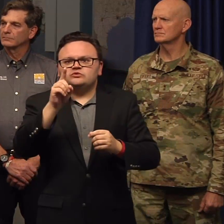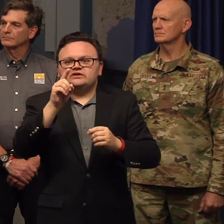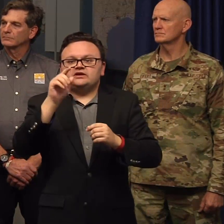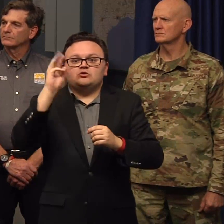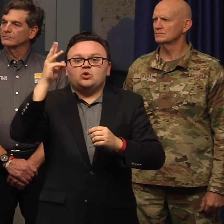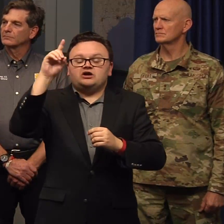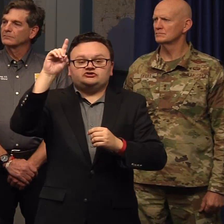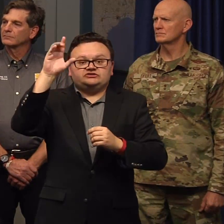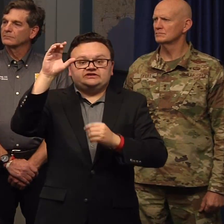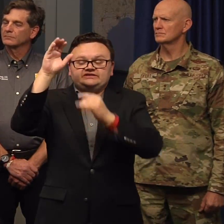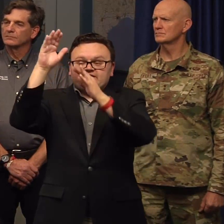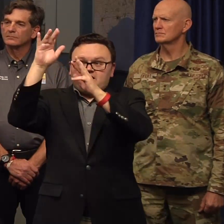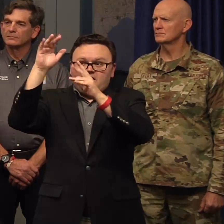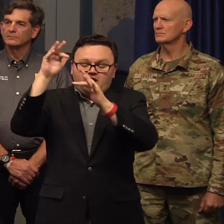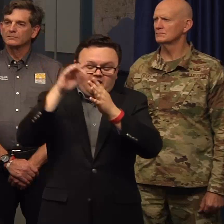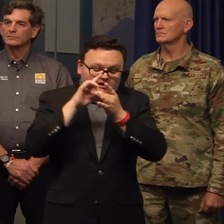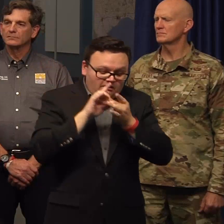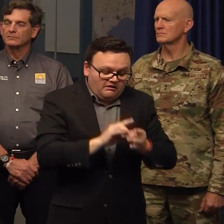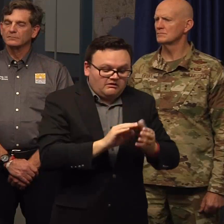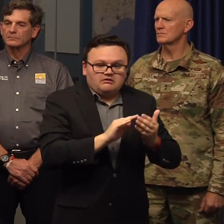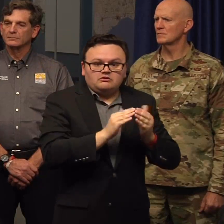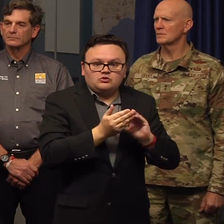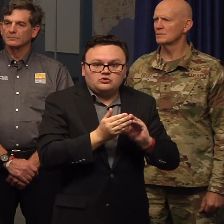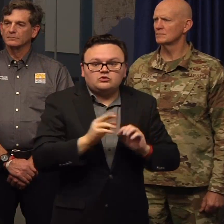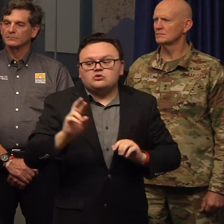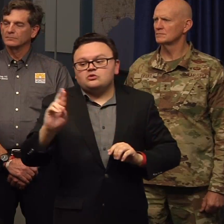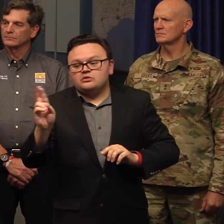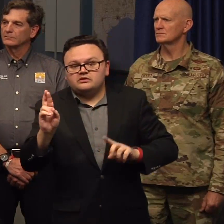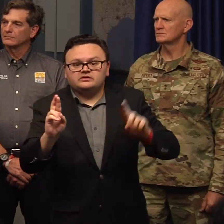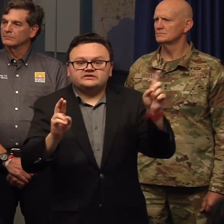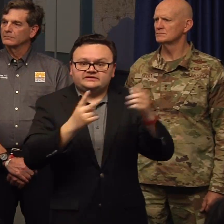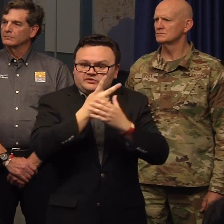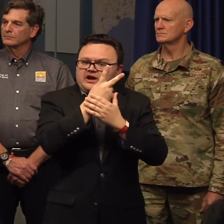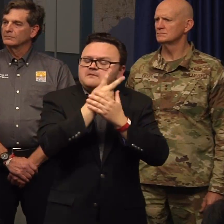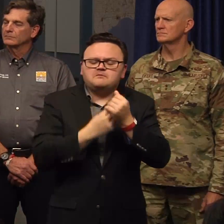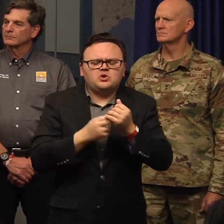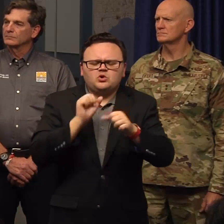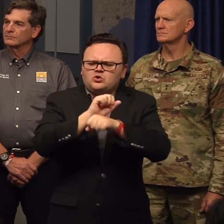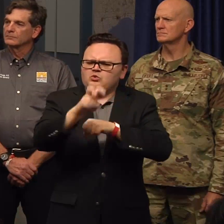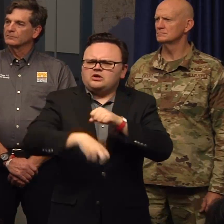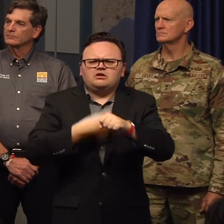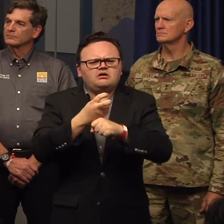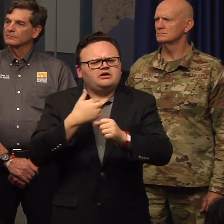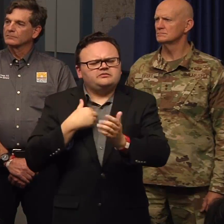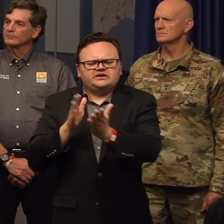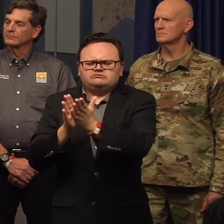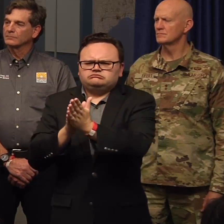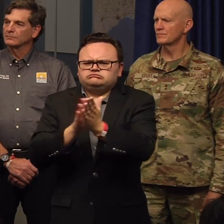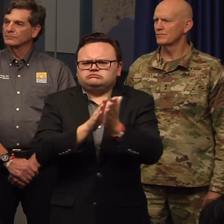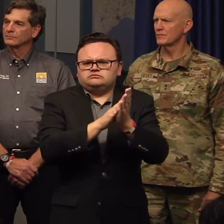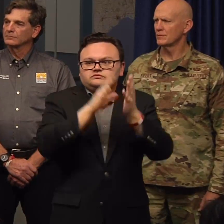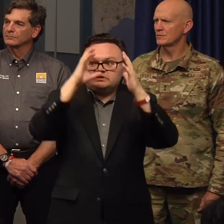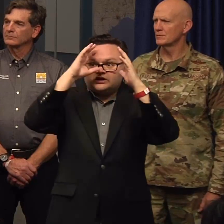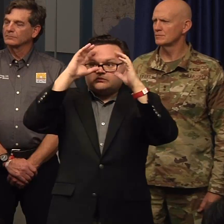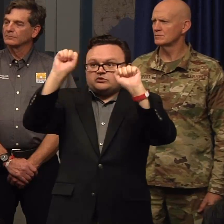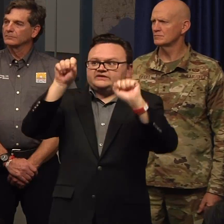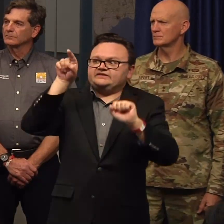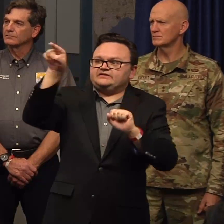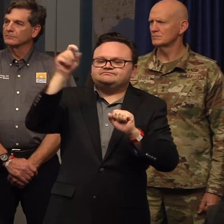THE WHITE HOUSE HAS RESPONDED SO FAR? THERE'S TREMENDOUS CRITICISM BEING POINTED AT THE TRUMP ADMINISTRATION BUT IN GENERALI KNOW WE ARE WAITING FOR SWABS NOW AND OTHER SUPPLIES .